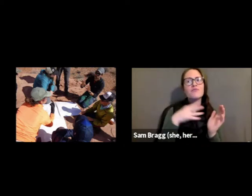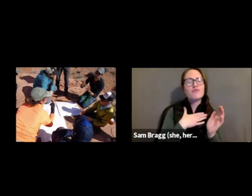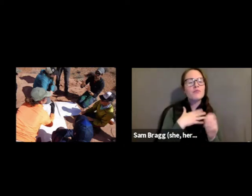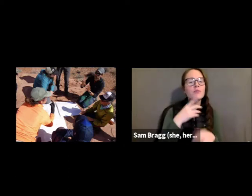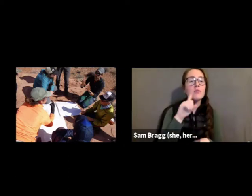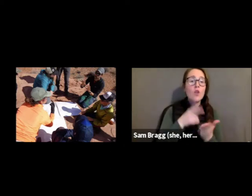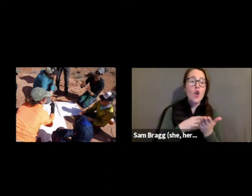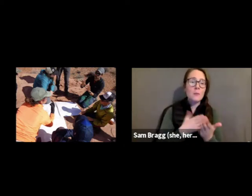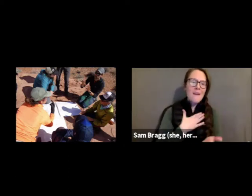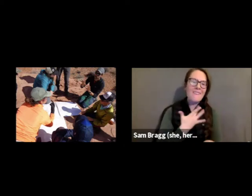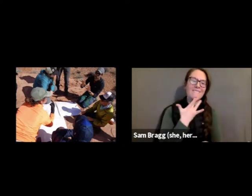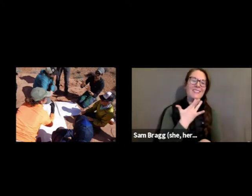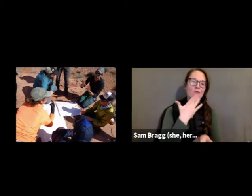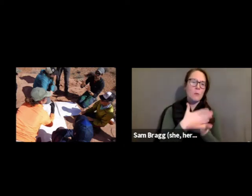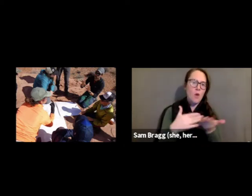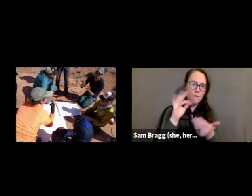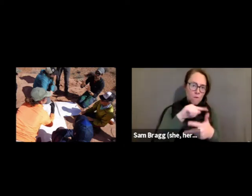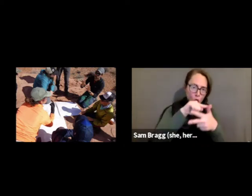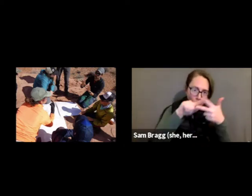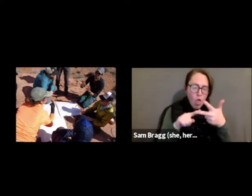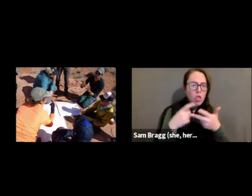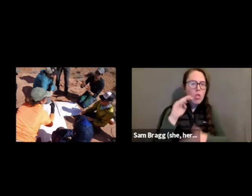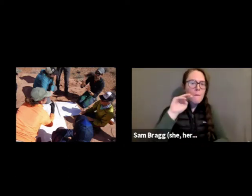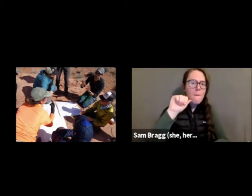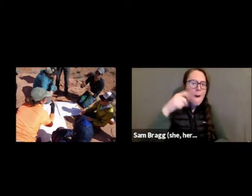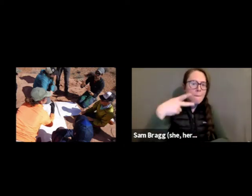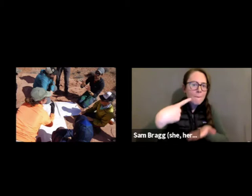So this is another picture that's really close to my heart. This is really my favorite part of